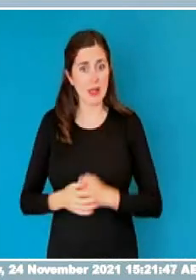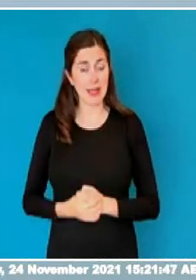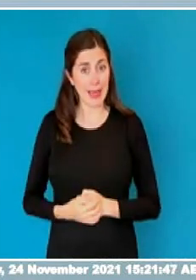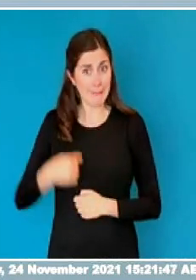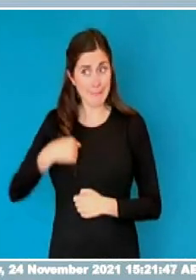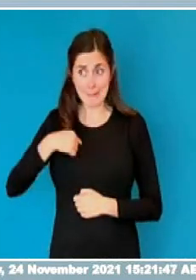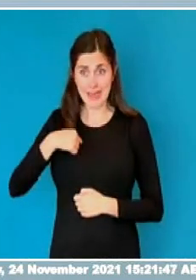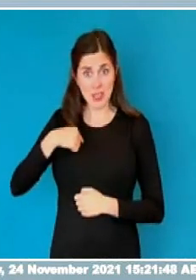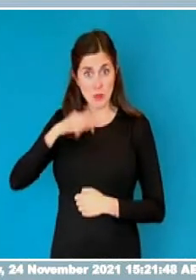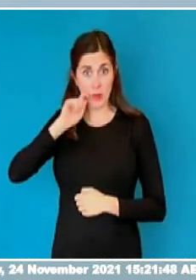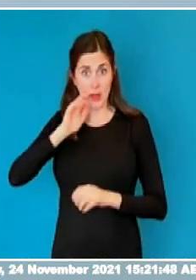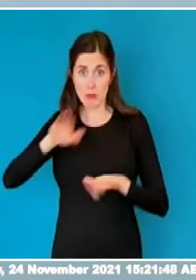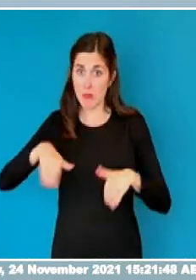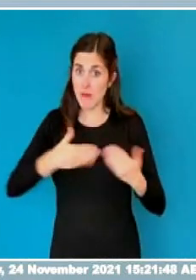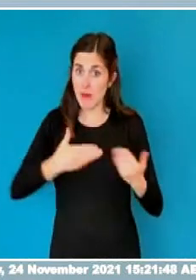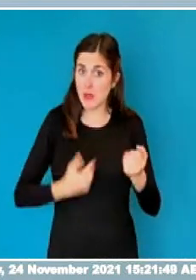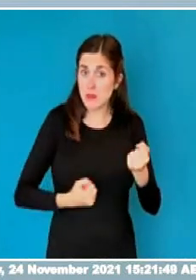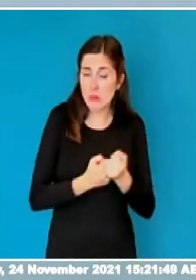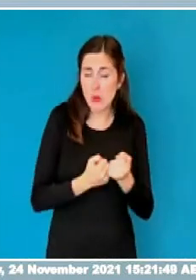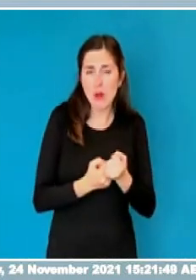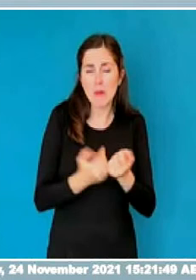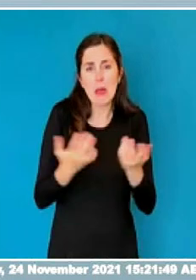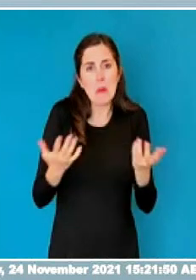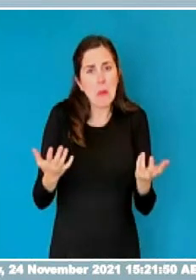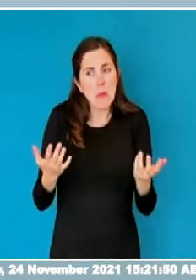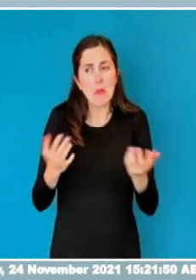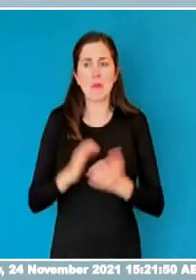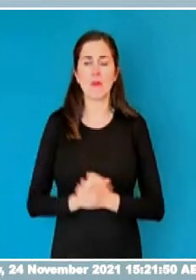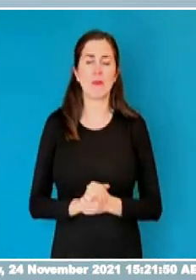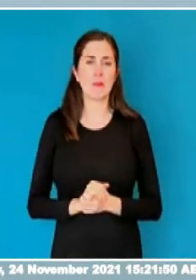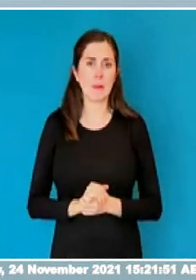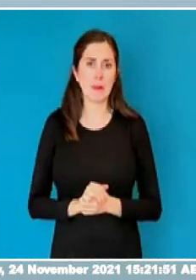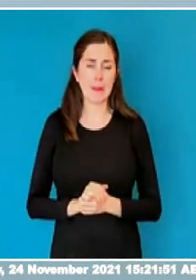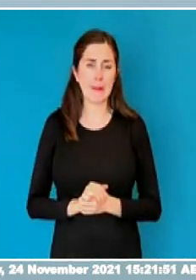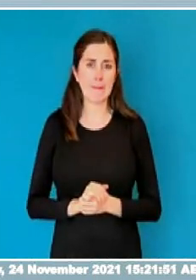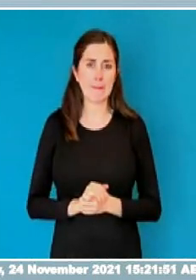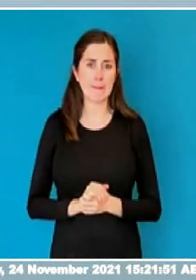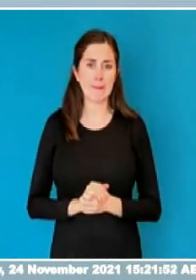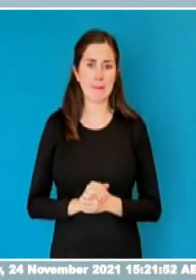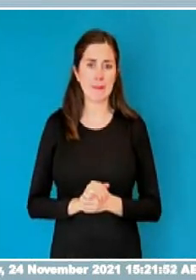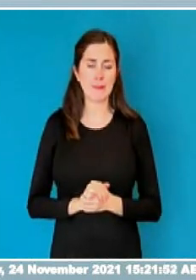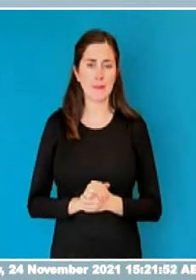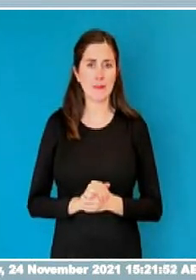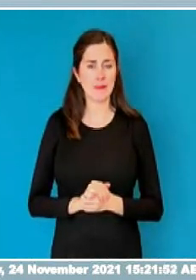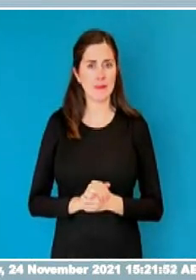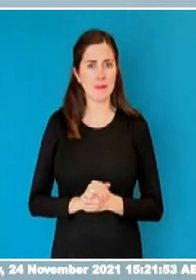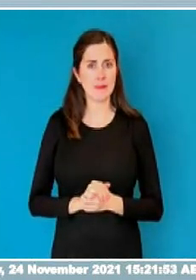know, that part, but I can see, my jurisdiction, people who do put resources